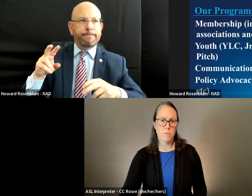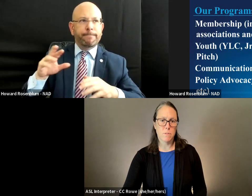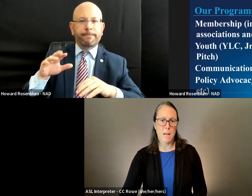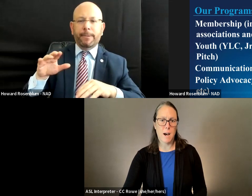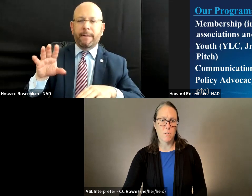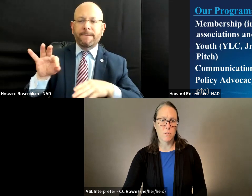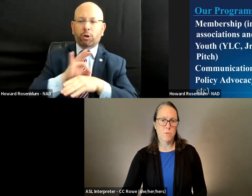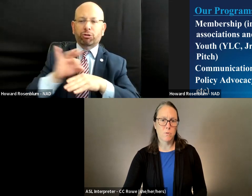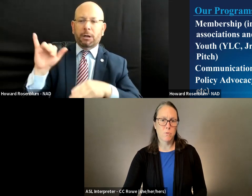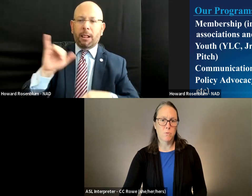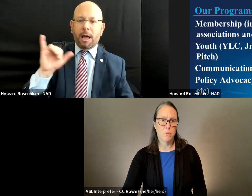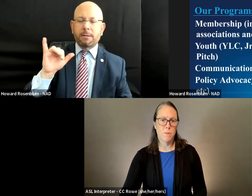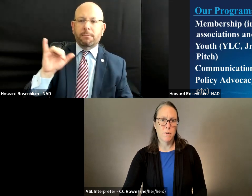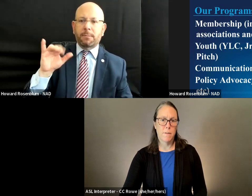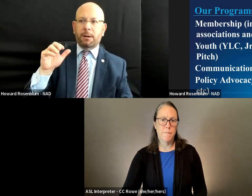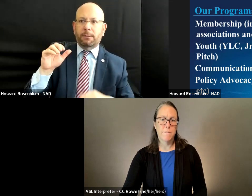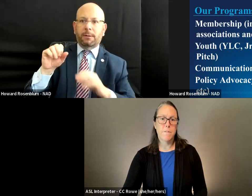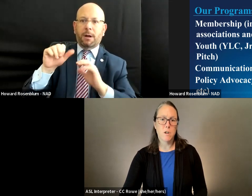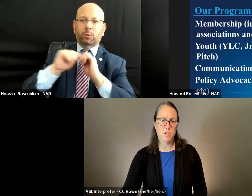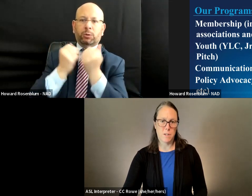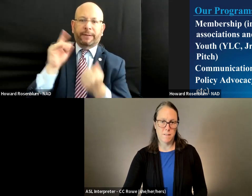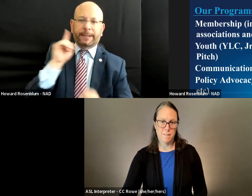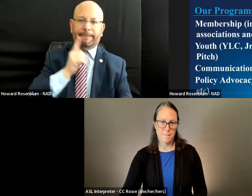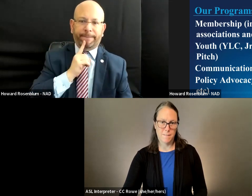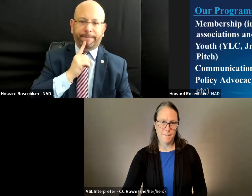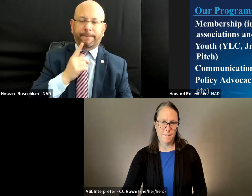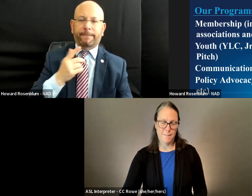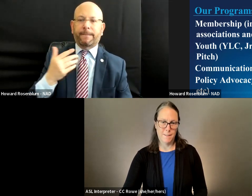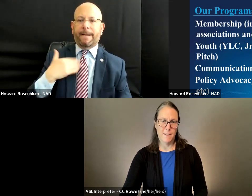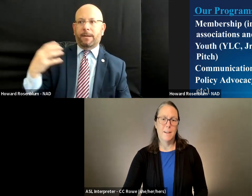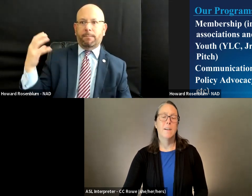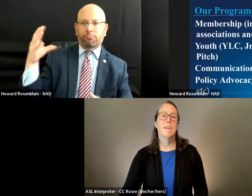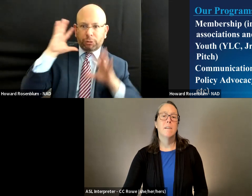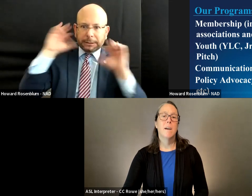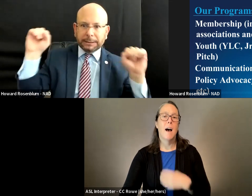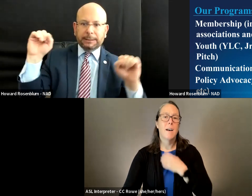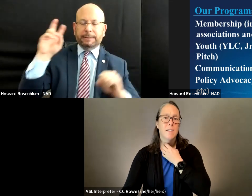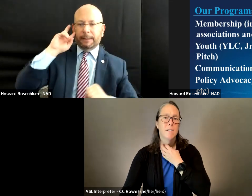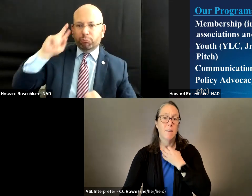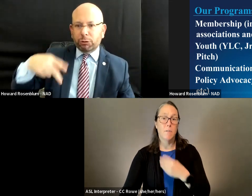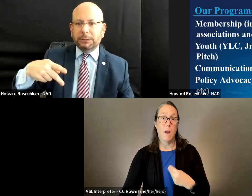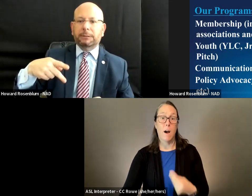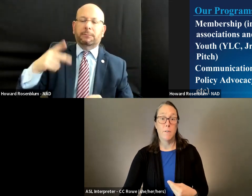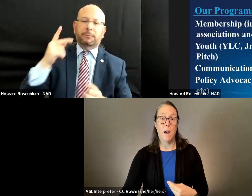across the nation to have -- where we instruct high school students